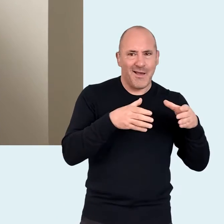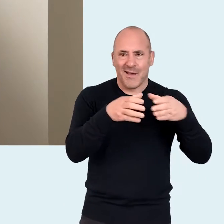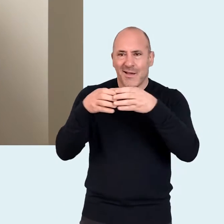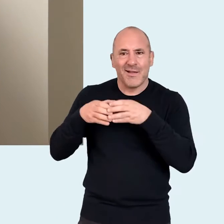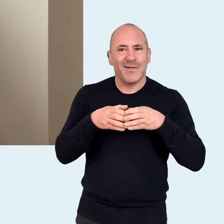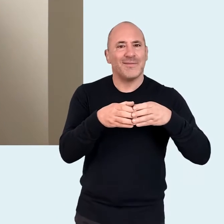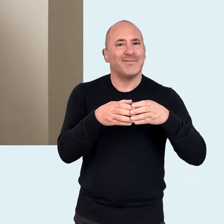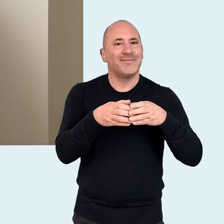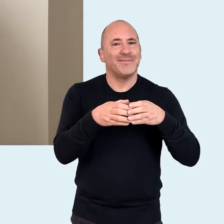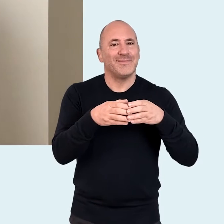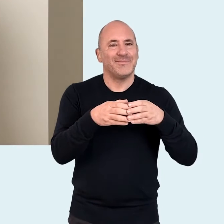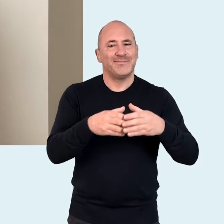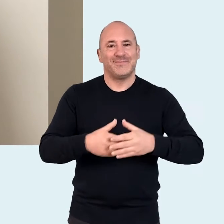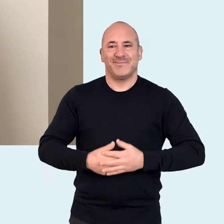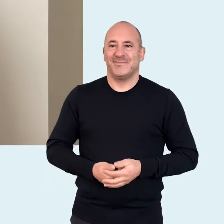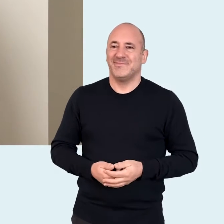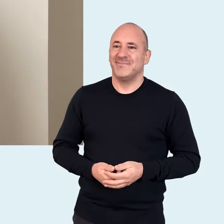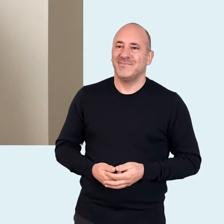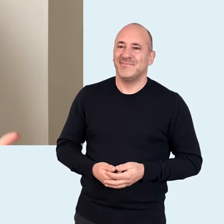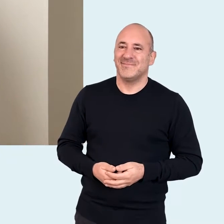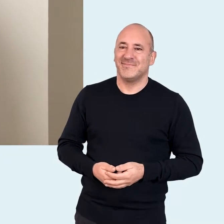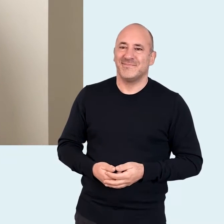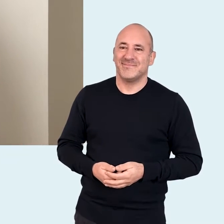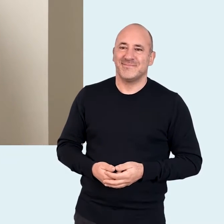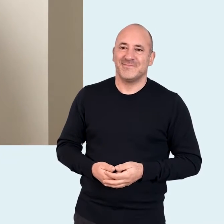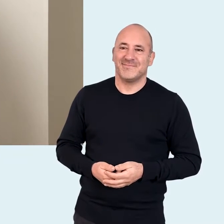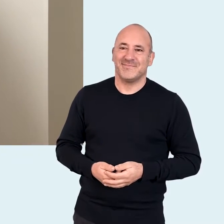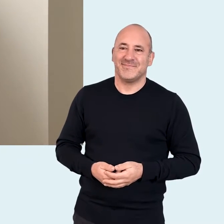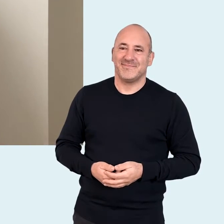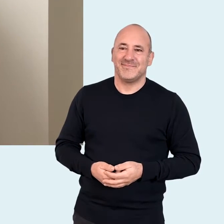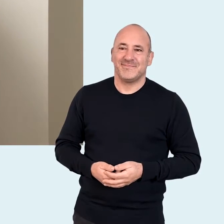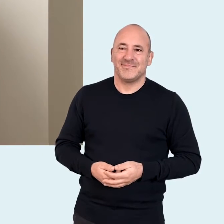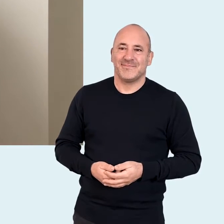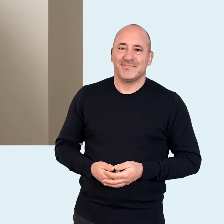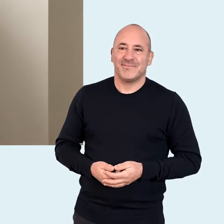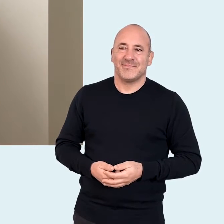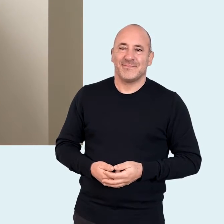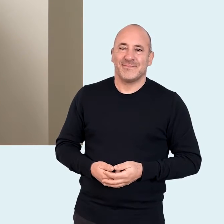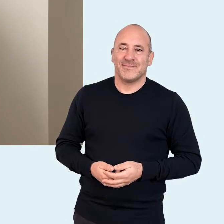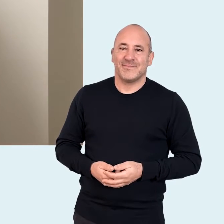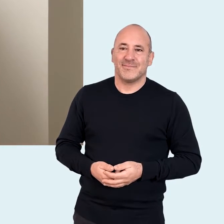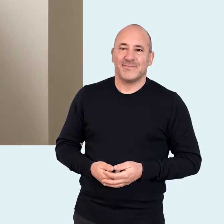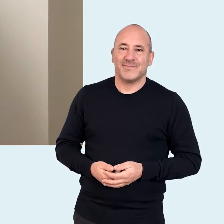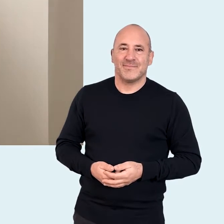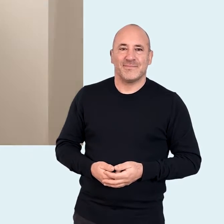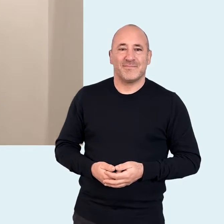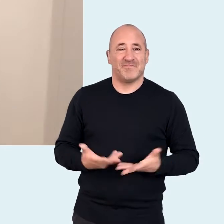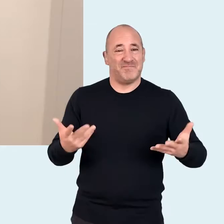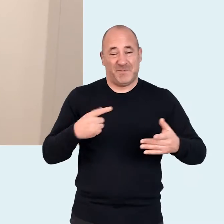feel much more creative, responsive and collaborative.